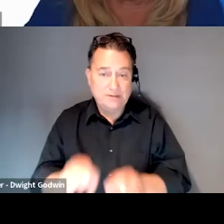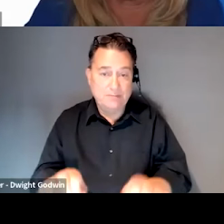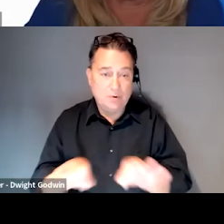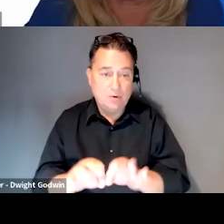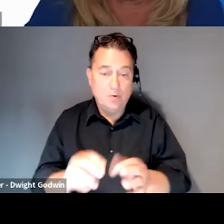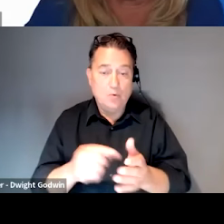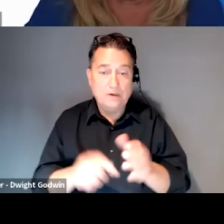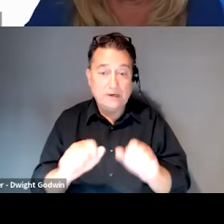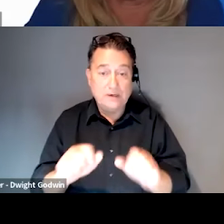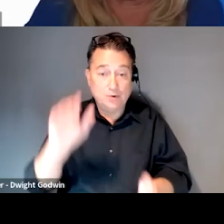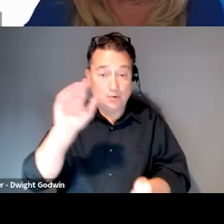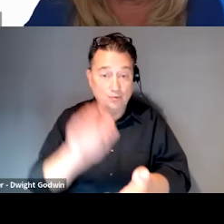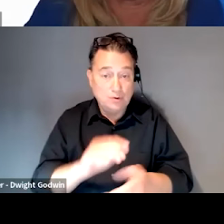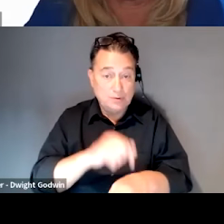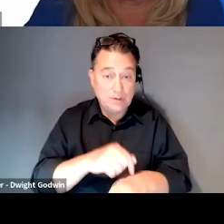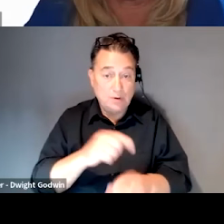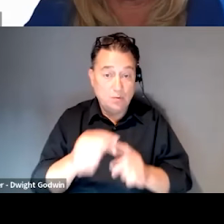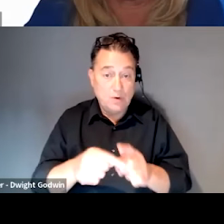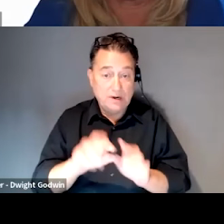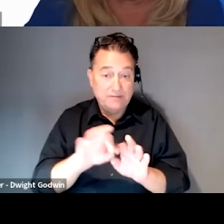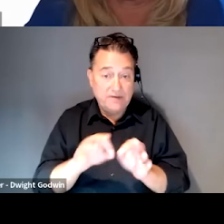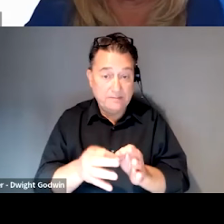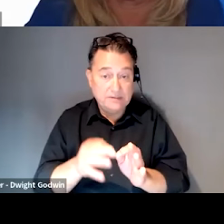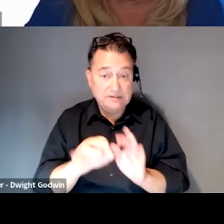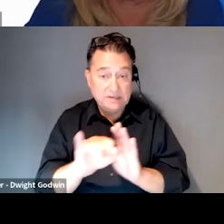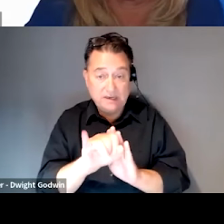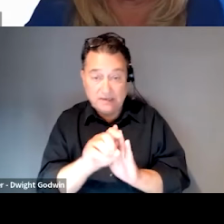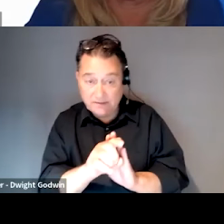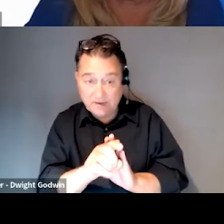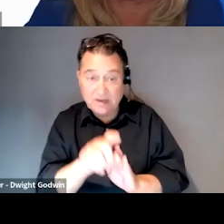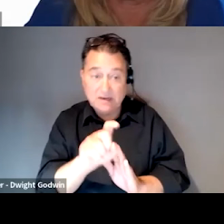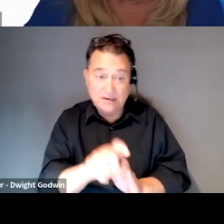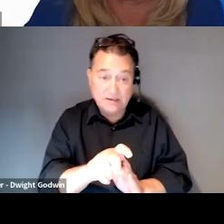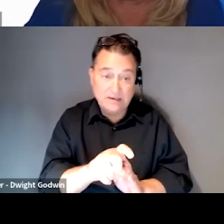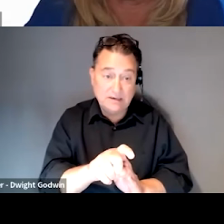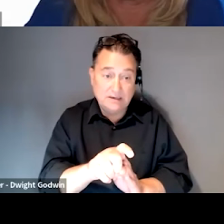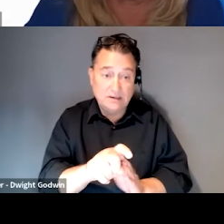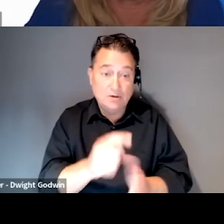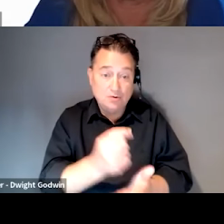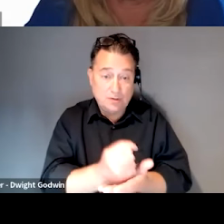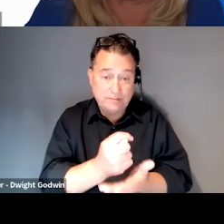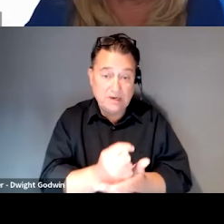from when a family is first identified as needing substance use disorder treatment and the time that individual